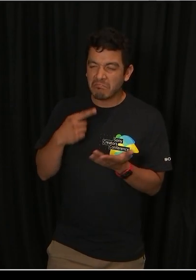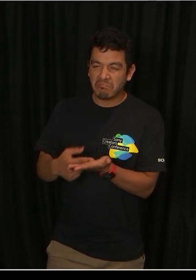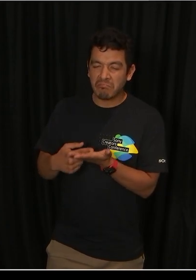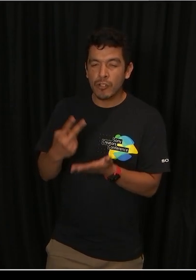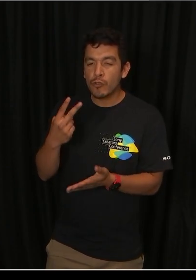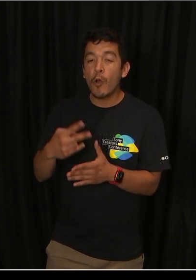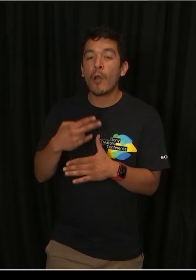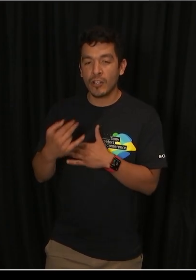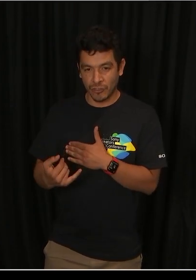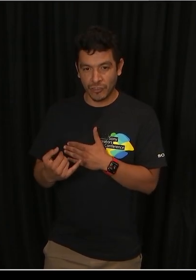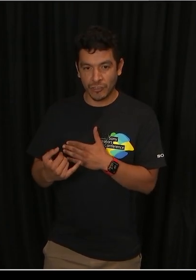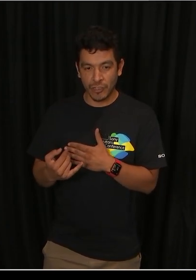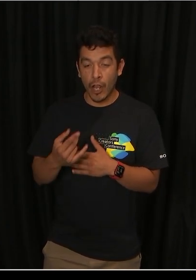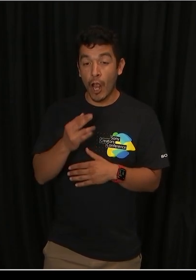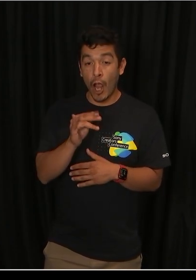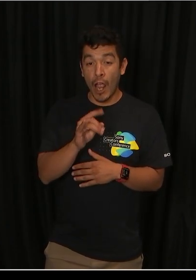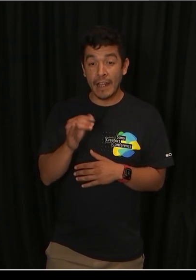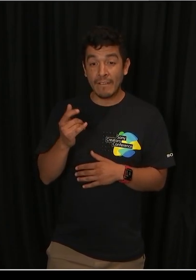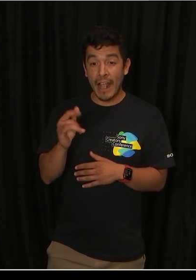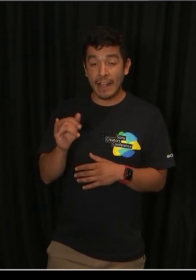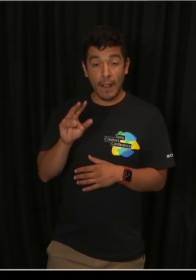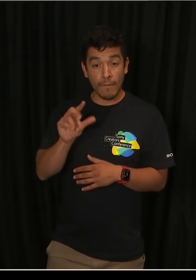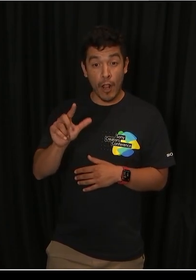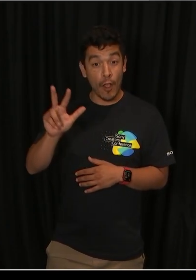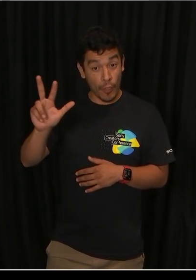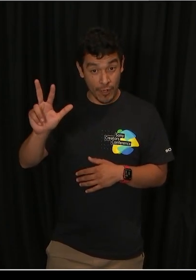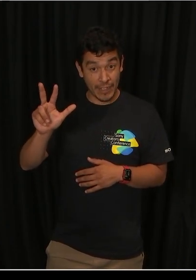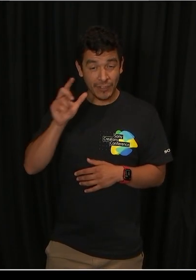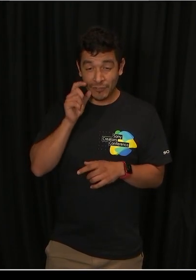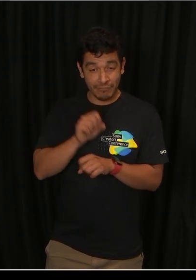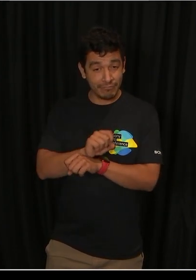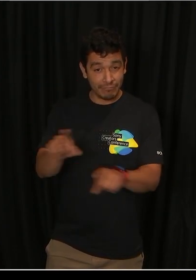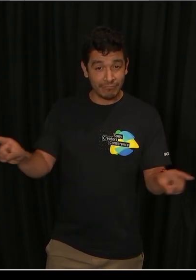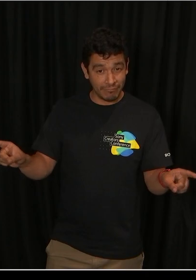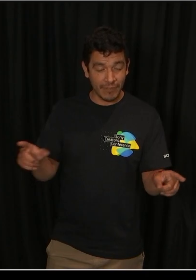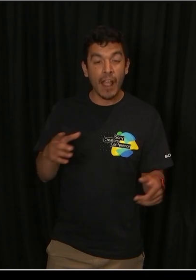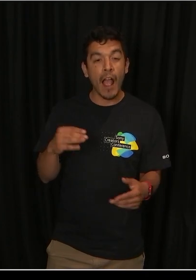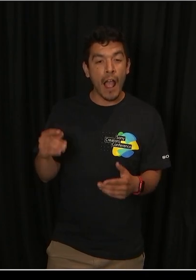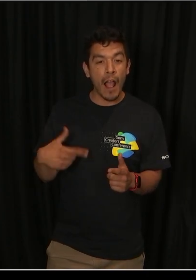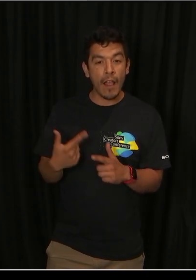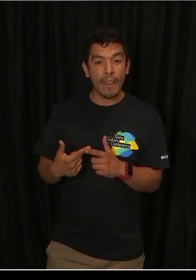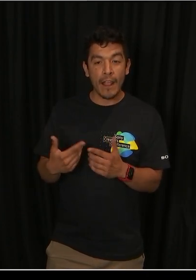Guardians of the Galaxy Vol. 3 which just came out and this other movie